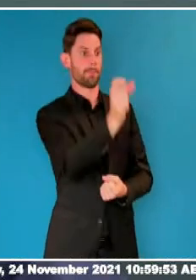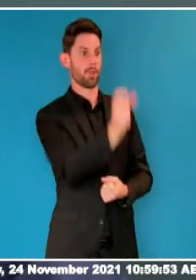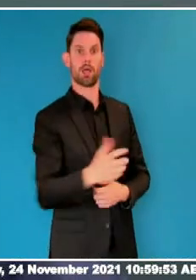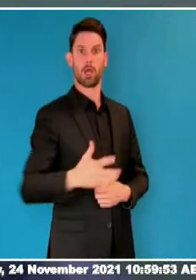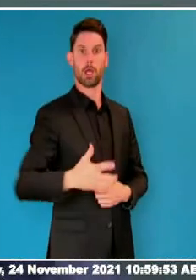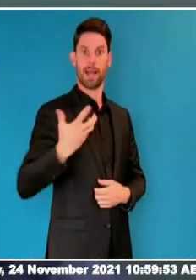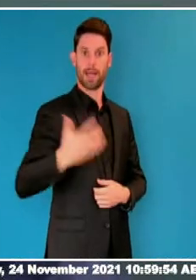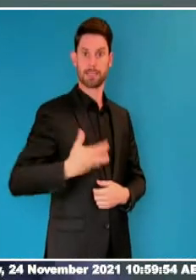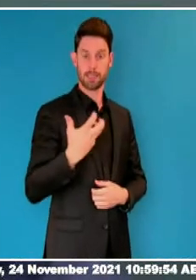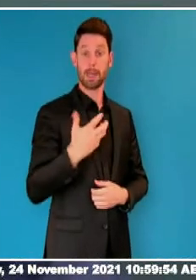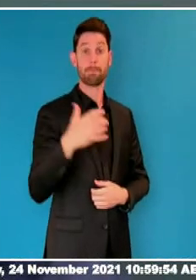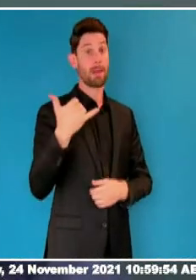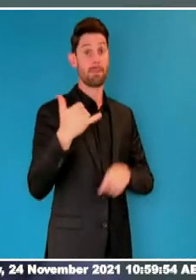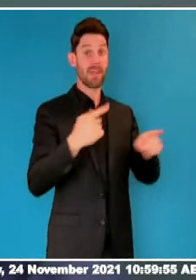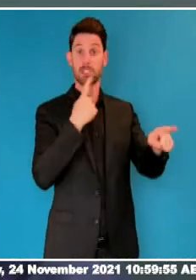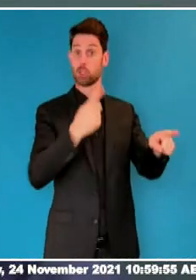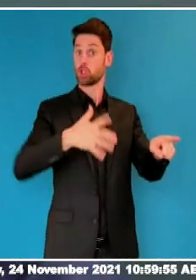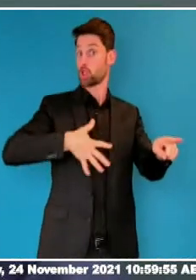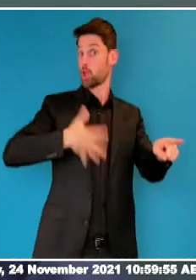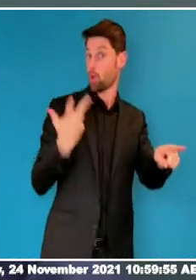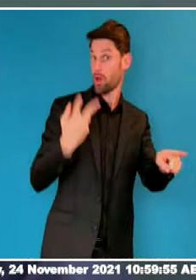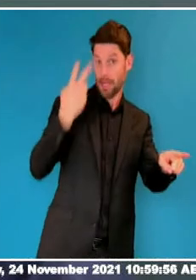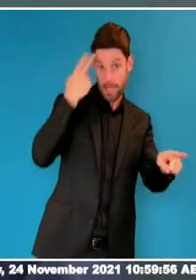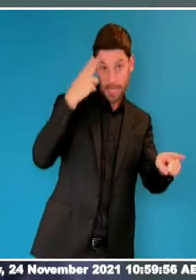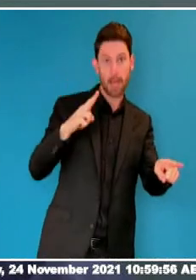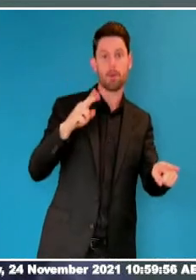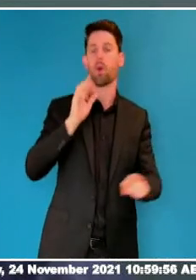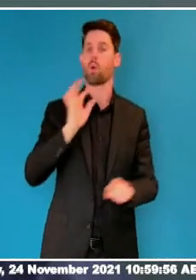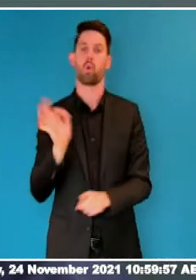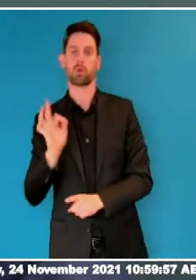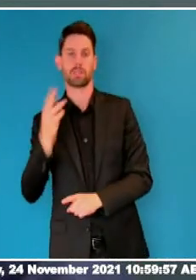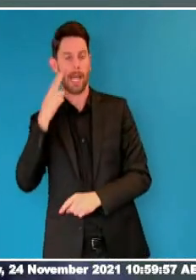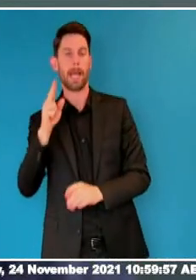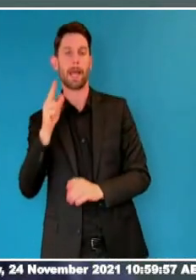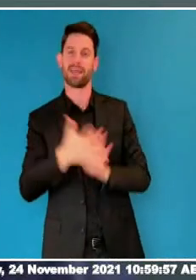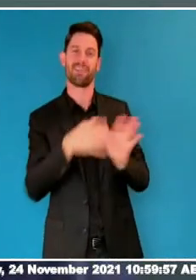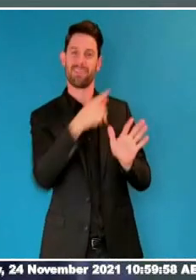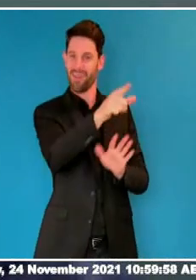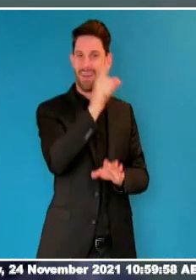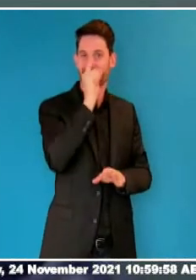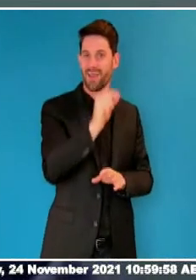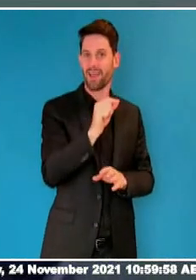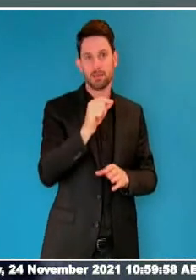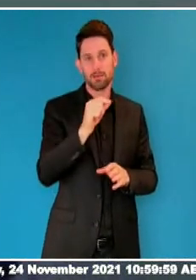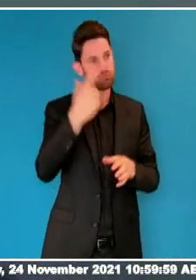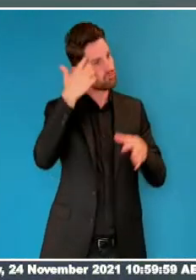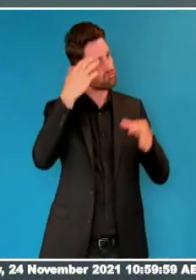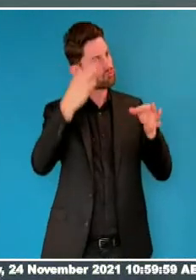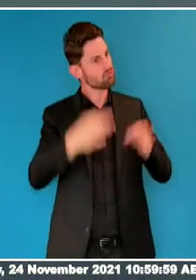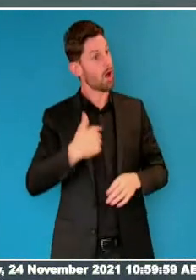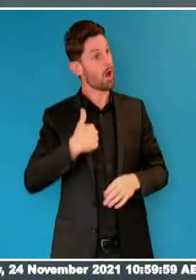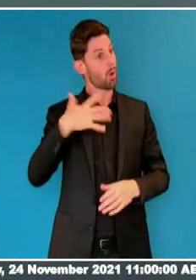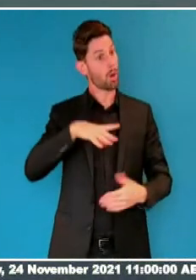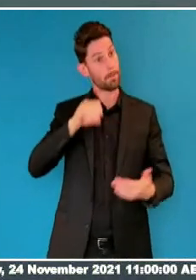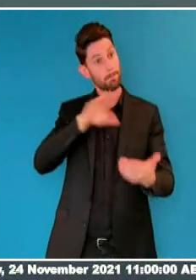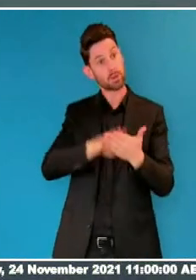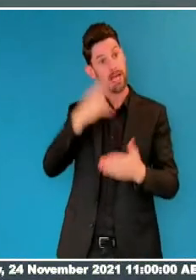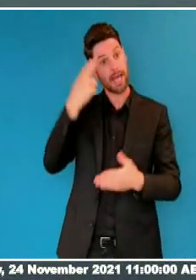unless they've specifically chosen to remain anonymous. You have an option to not disclose who is making the complaint or inquiry.